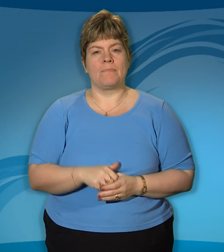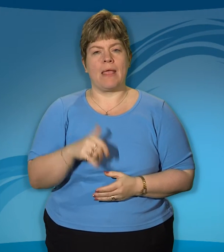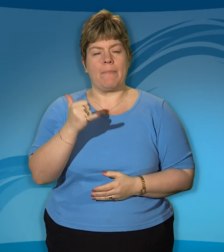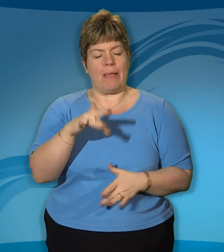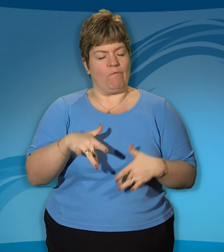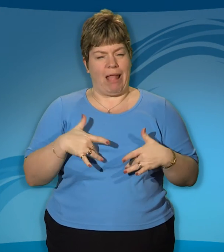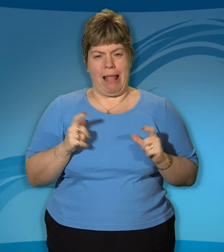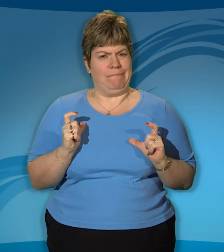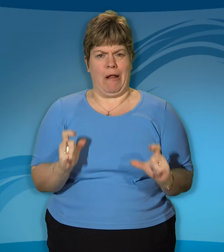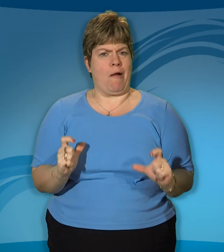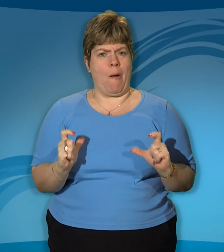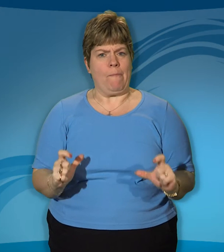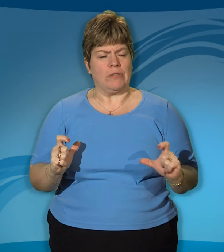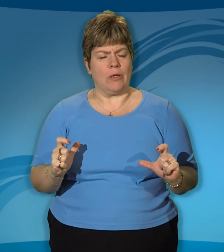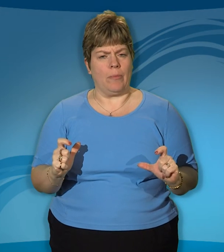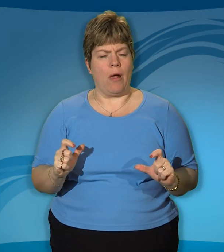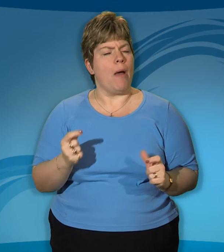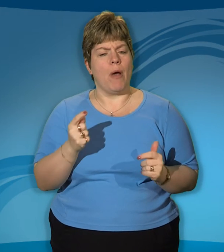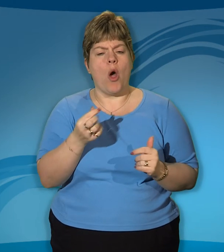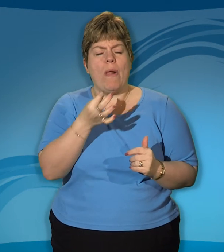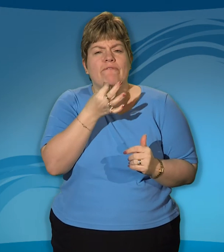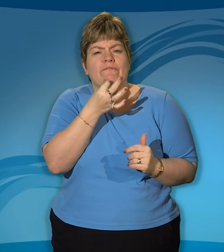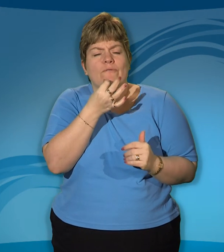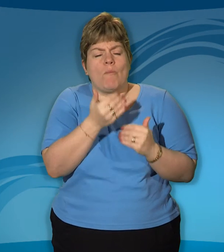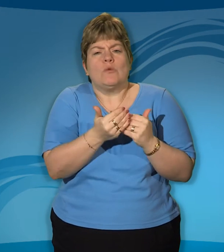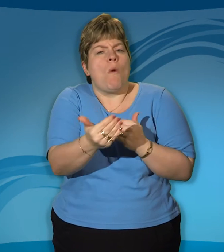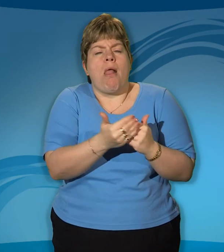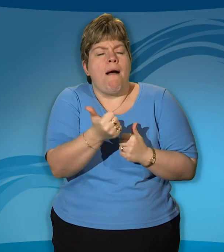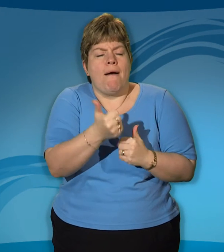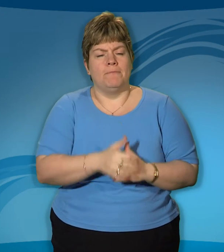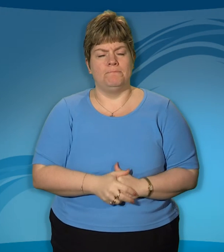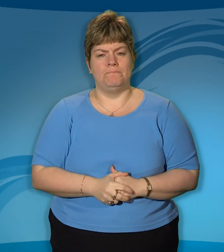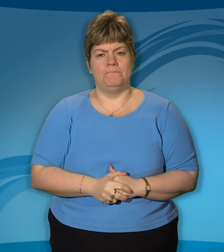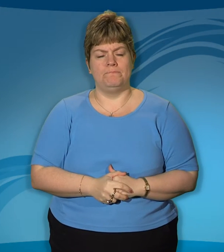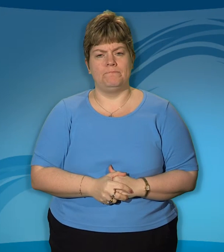It may cause you a little discomfort but it will not last too long.